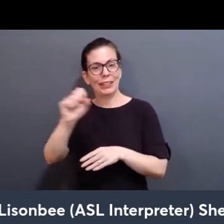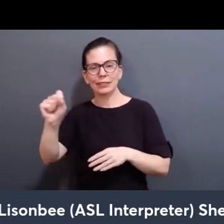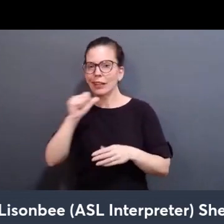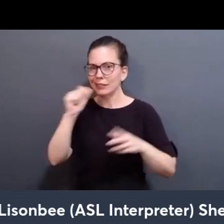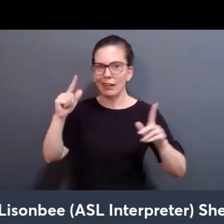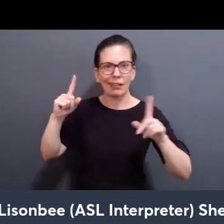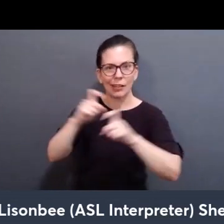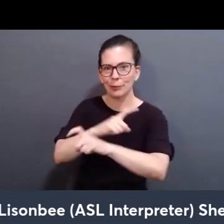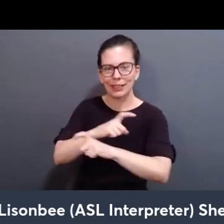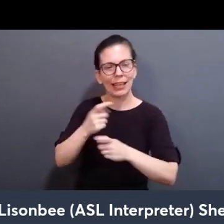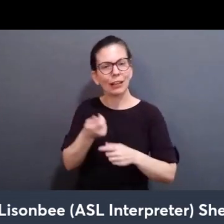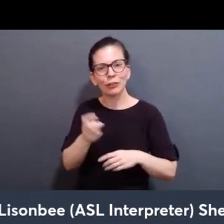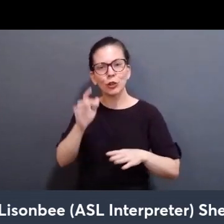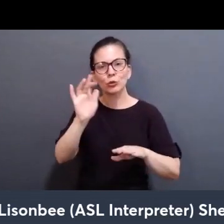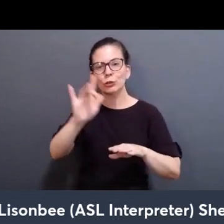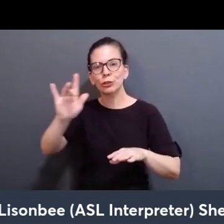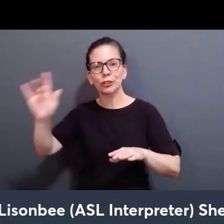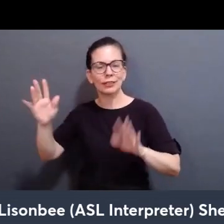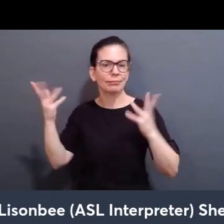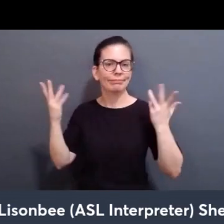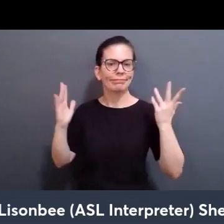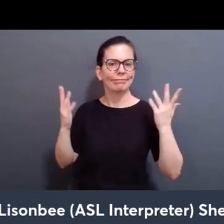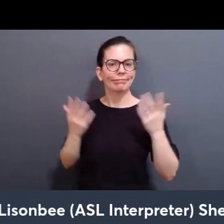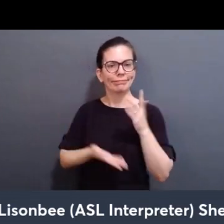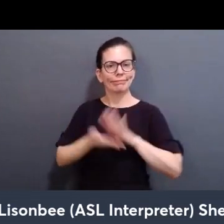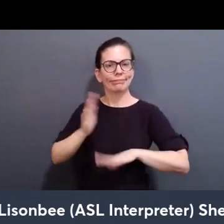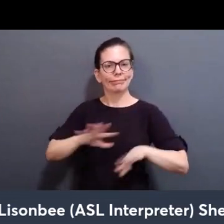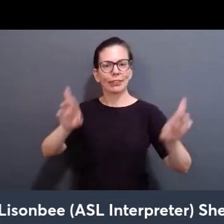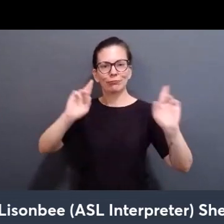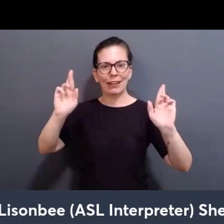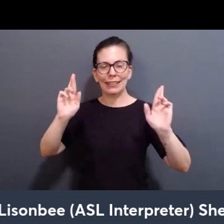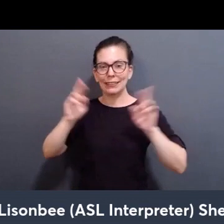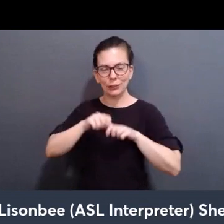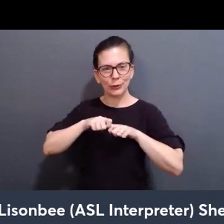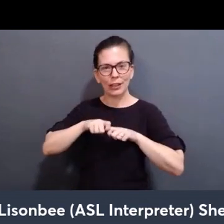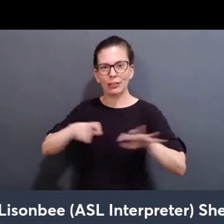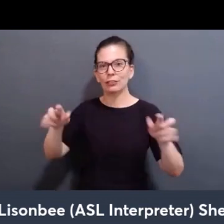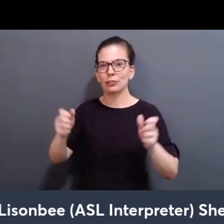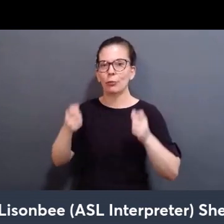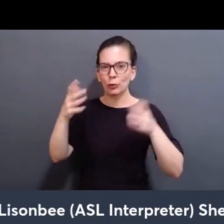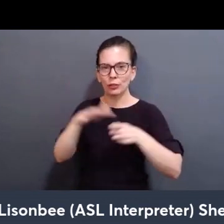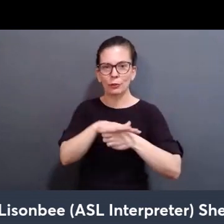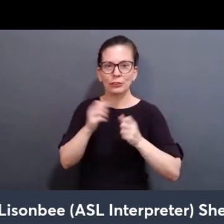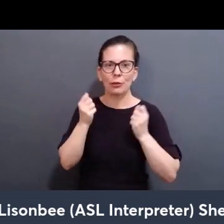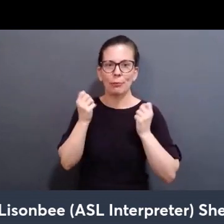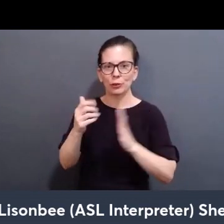just a few click ups and there you go. Boom, you can launch multi region, multi account. Whole automation.